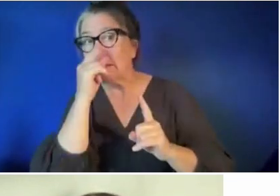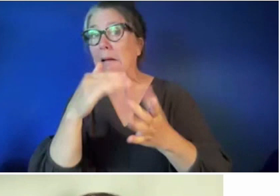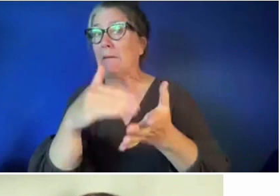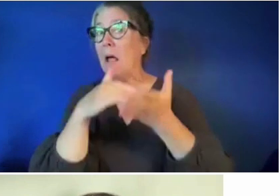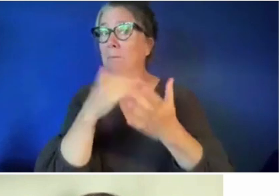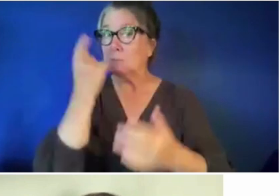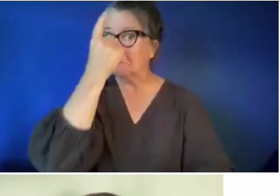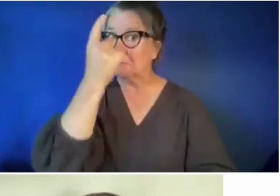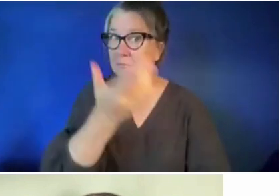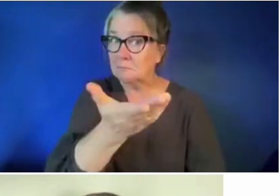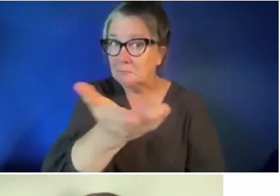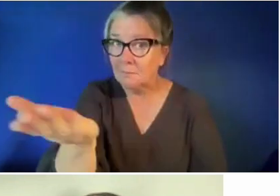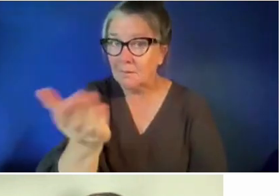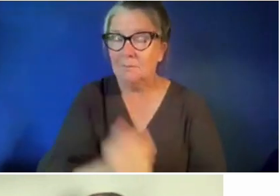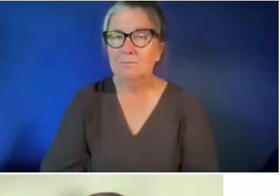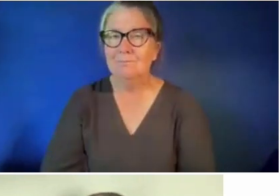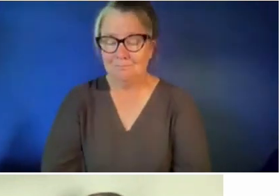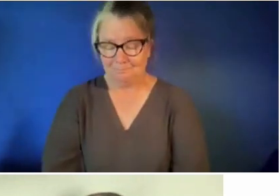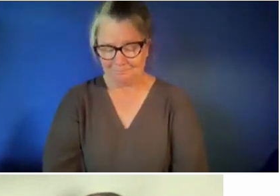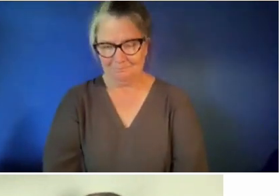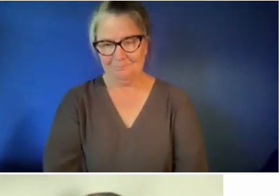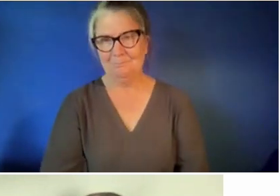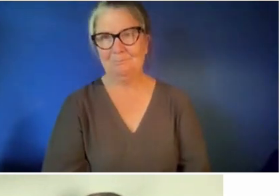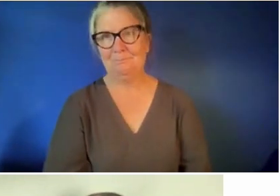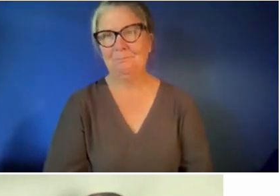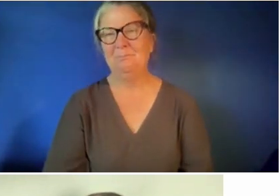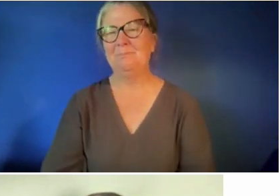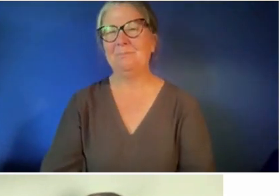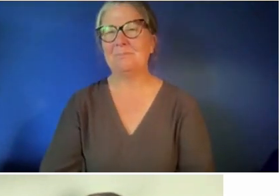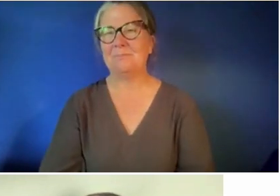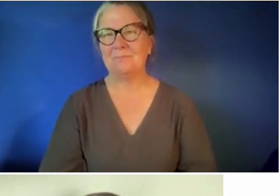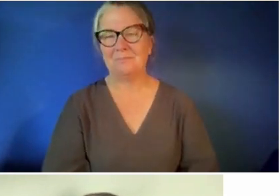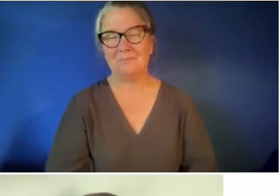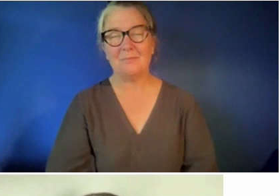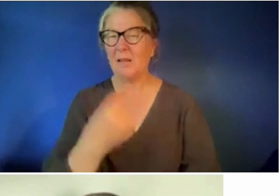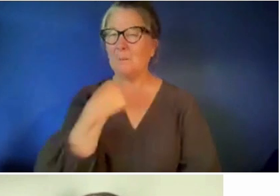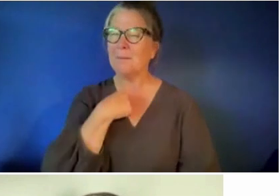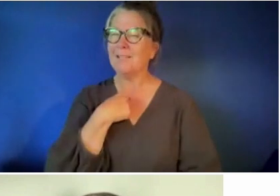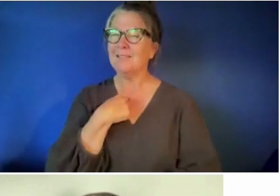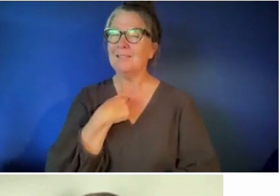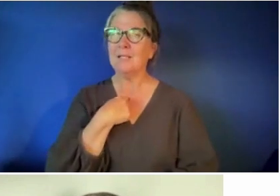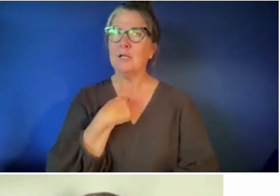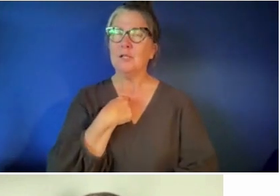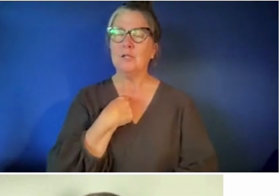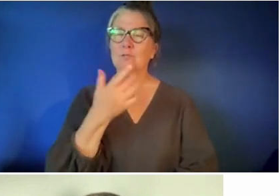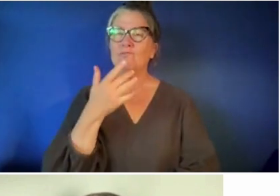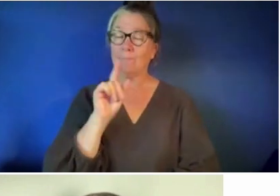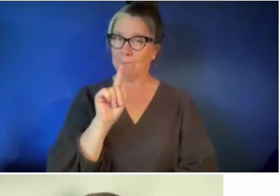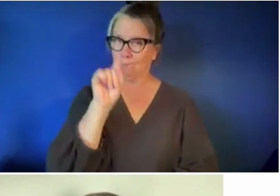Oh. Can I start by supporting Bruce's very practical and tangible suggestion?